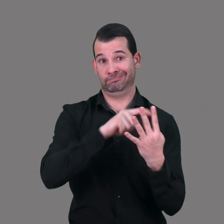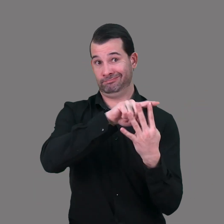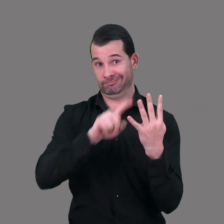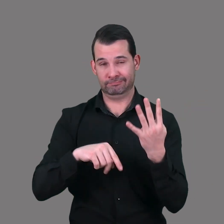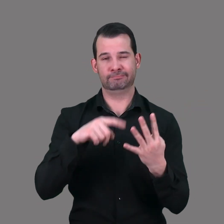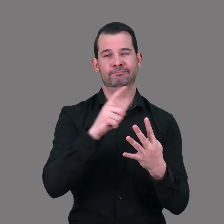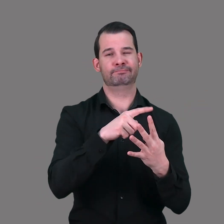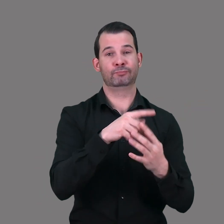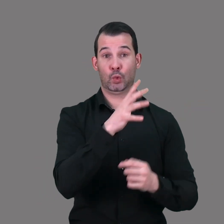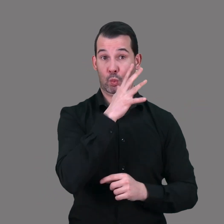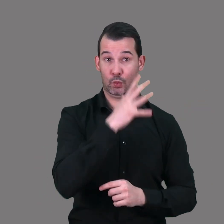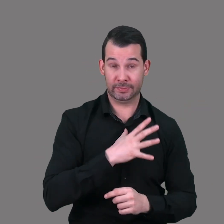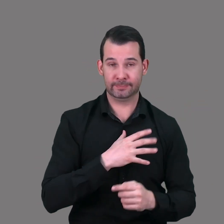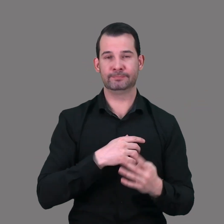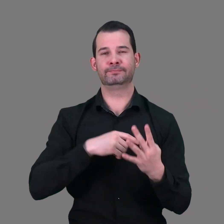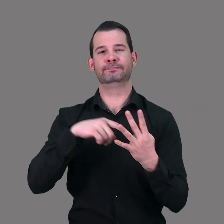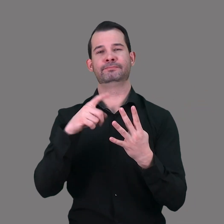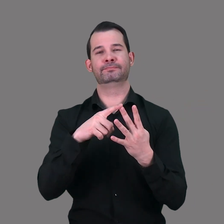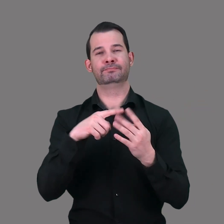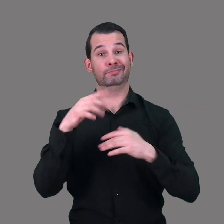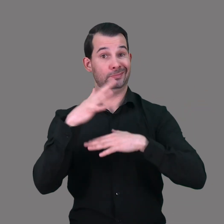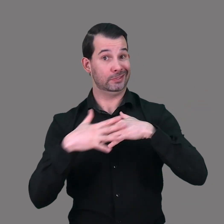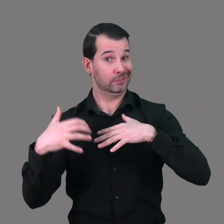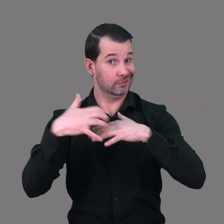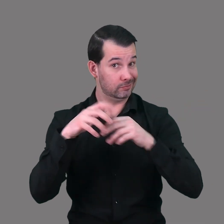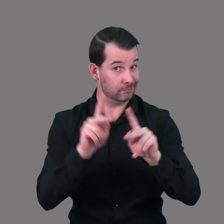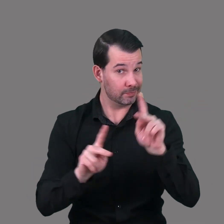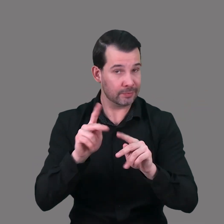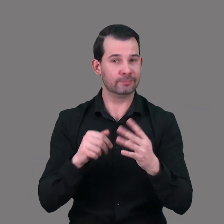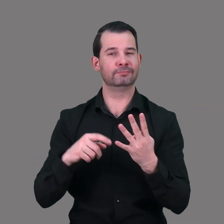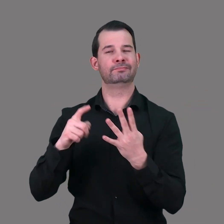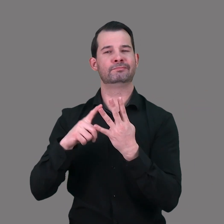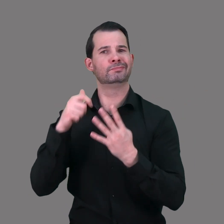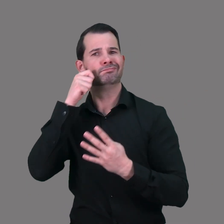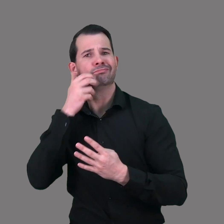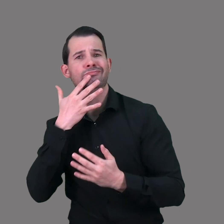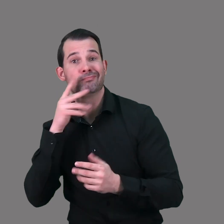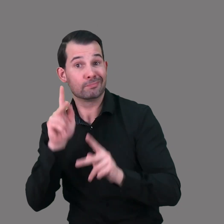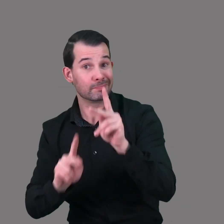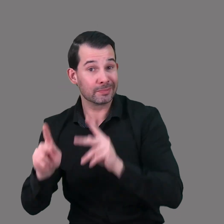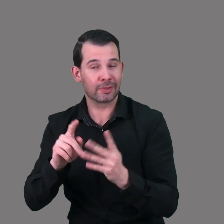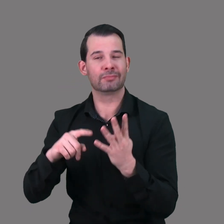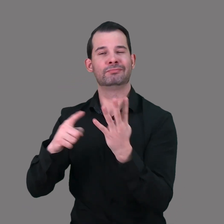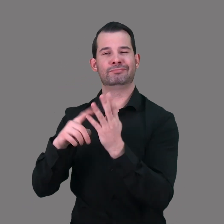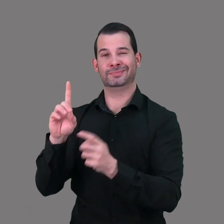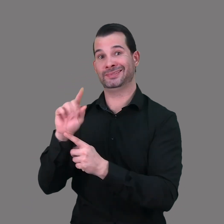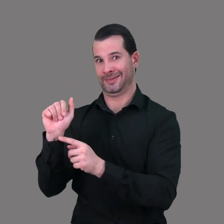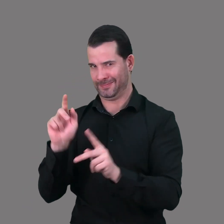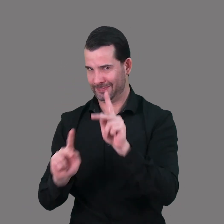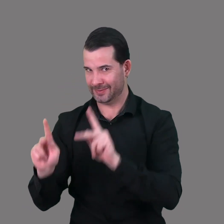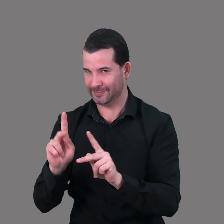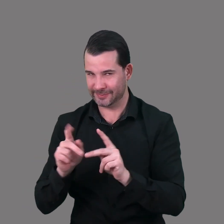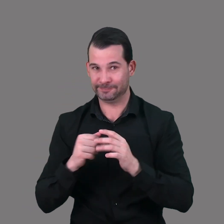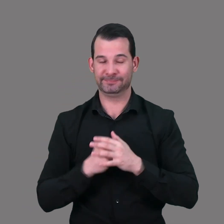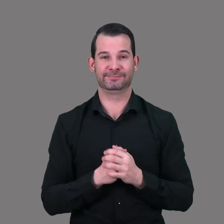women, Indigenous peoples, racialized people, and people with disabilities.